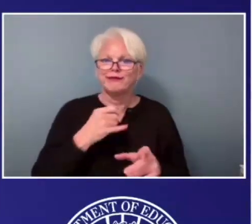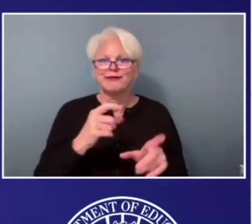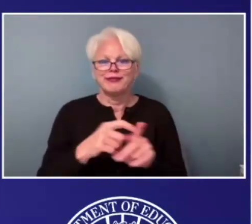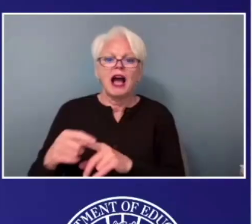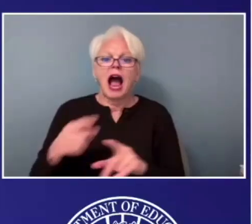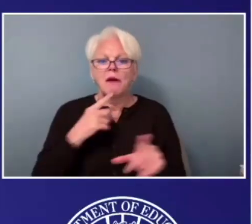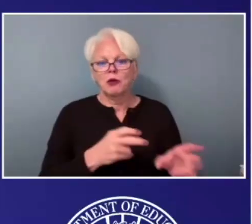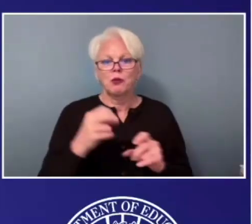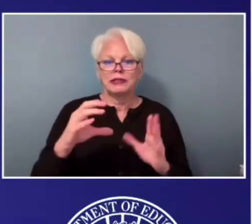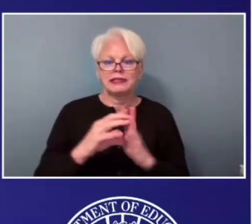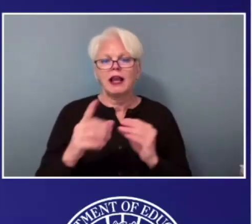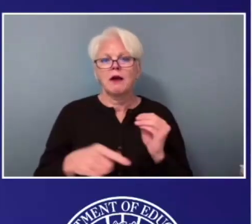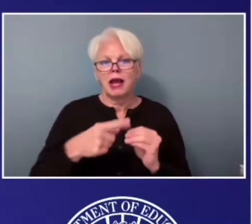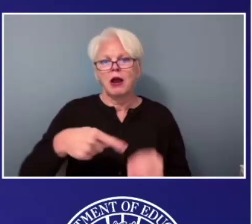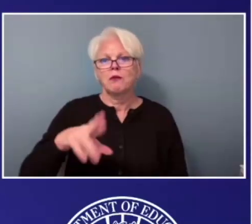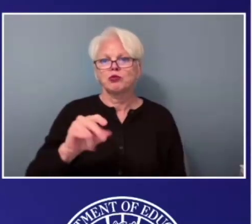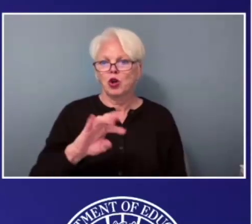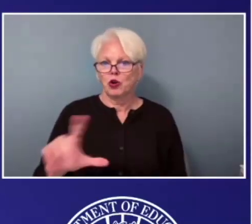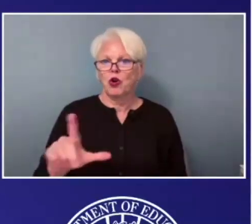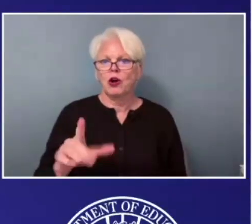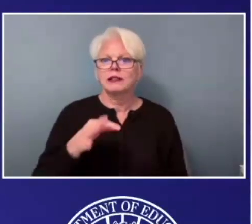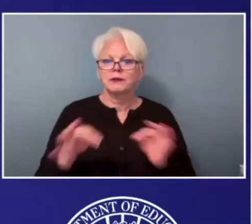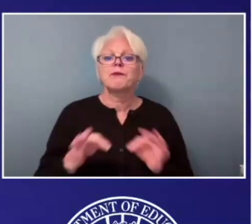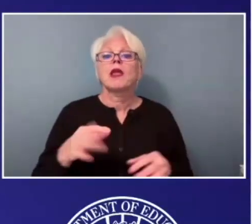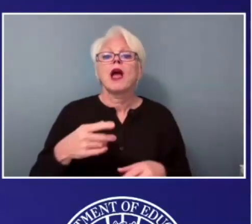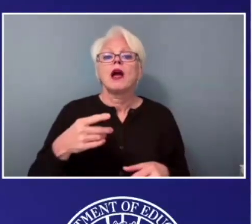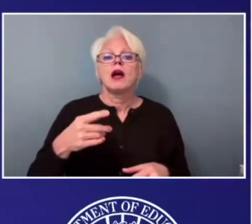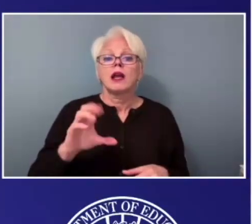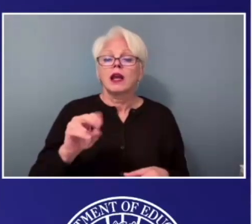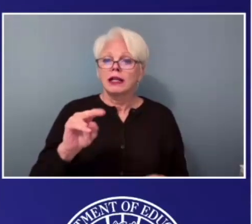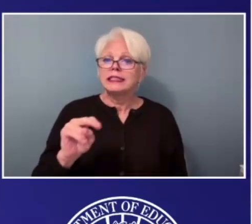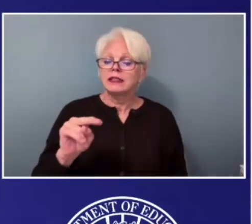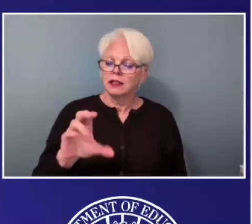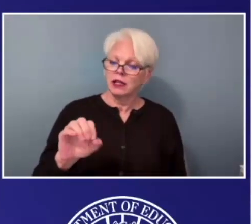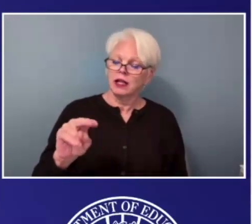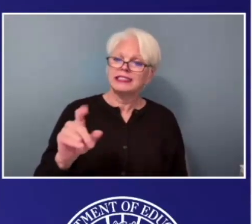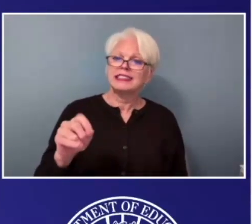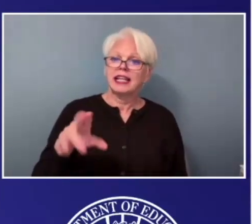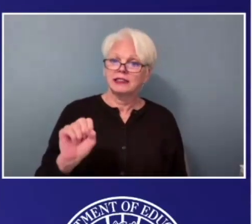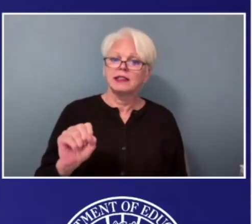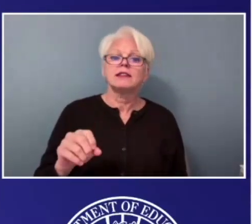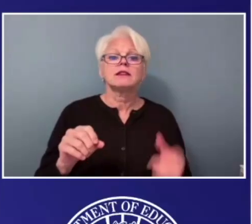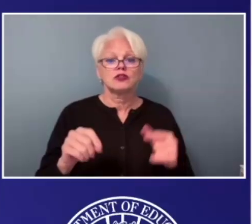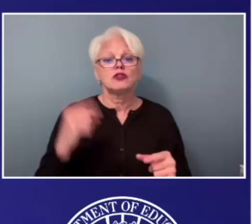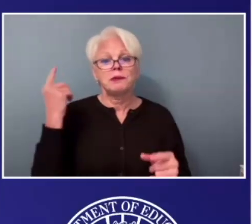and that is about consensus. To be considered that the committee have reached agreement, the committee will operate by consensus,